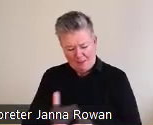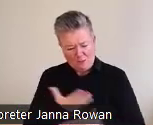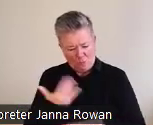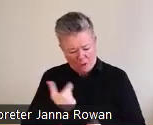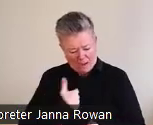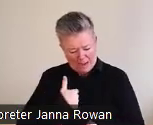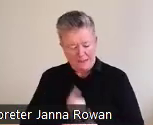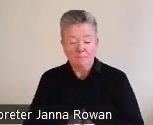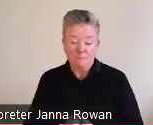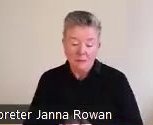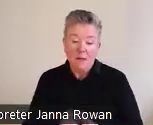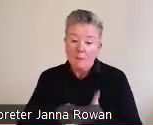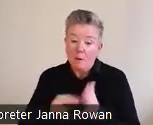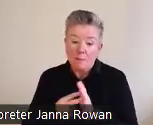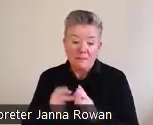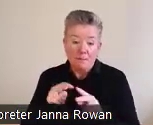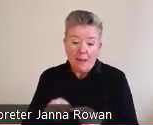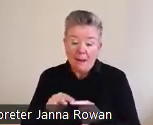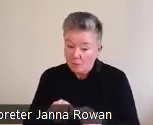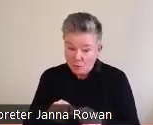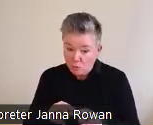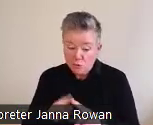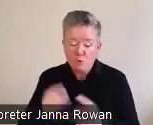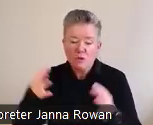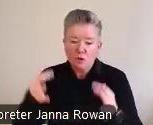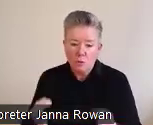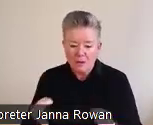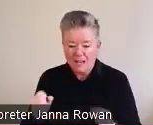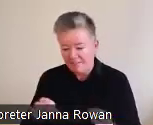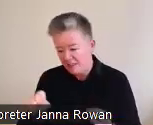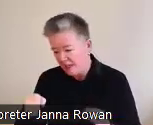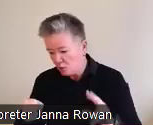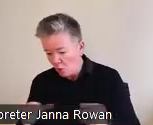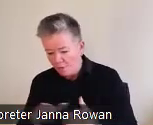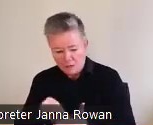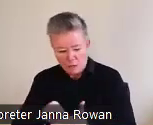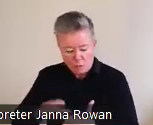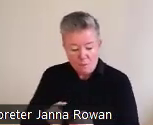The purpose of progress monitoring is to determine whether a student is making progress towards